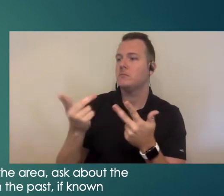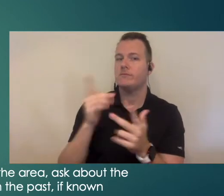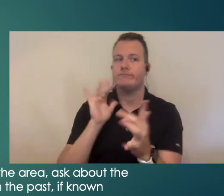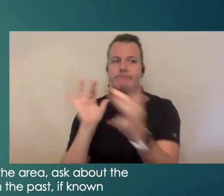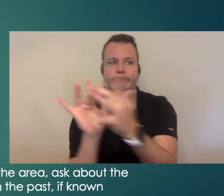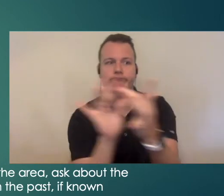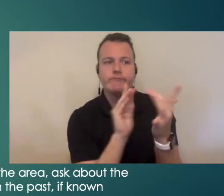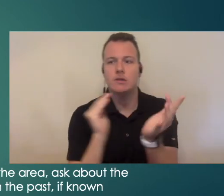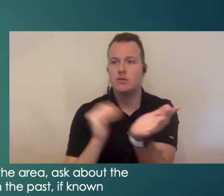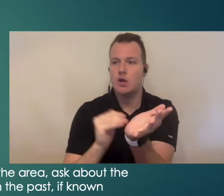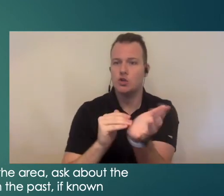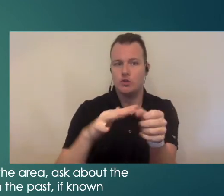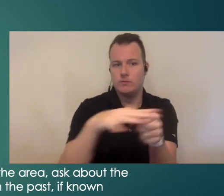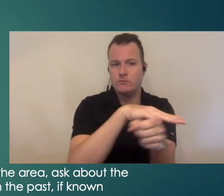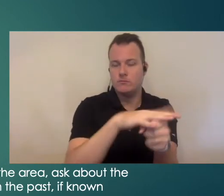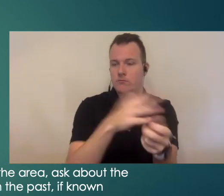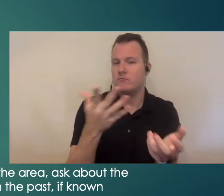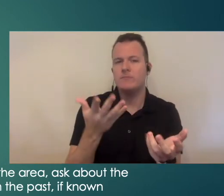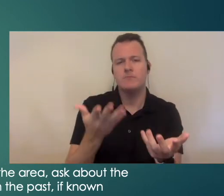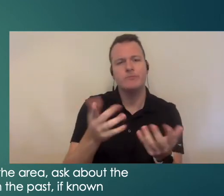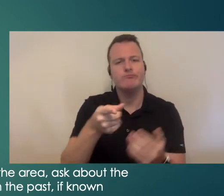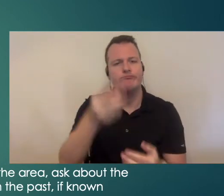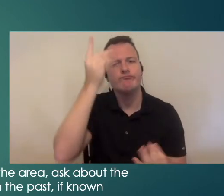So just some things you can think outside the box,